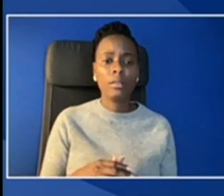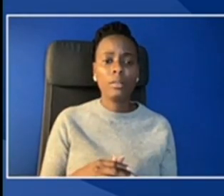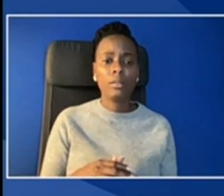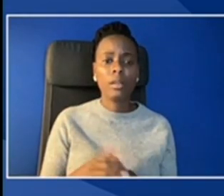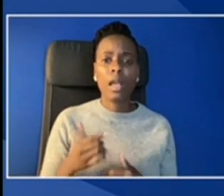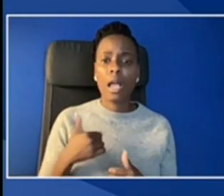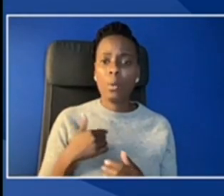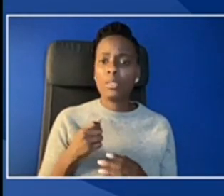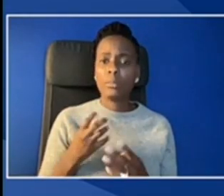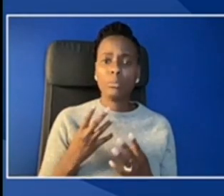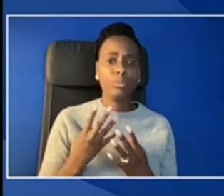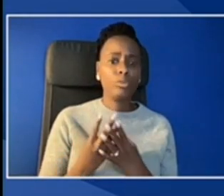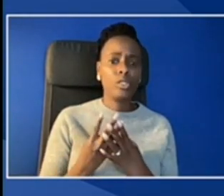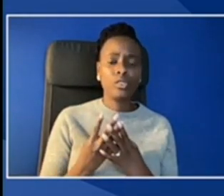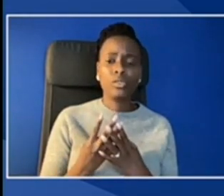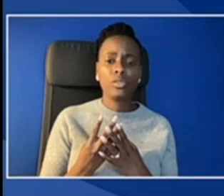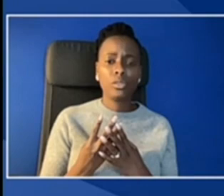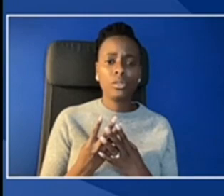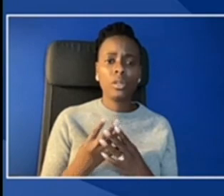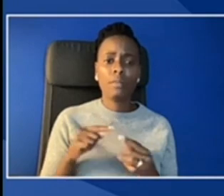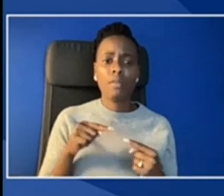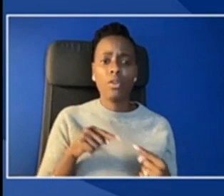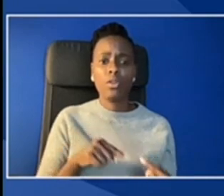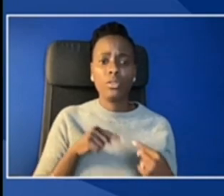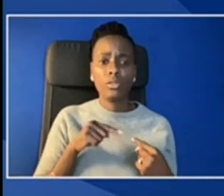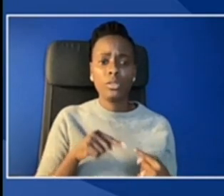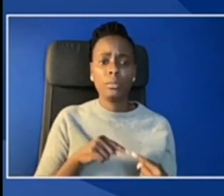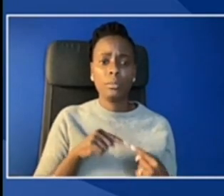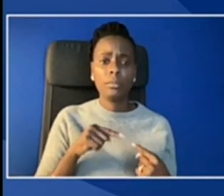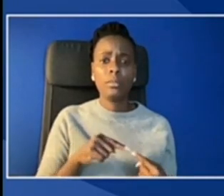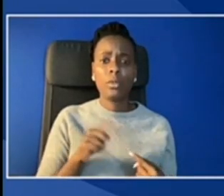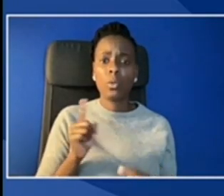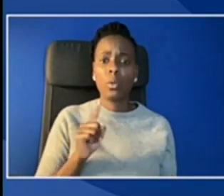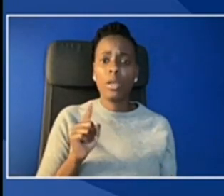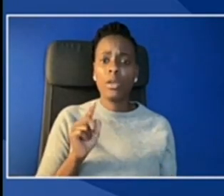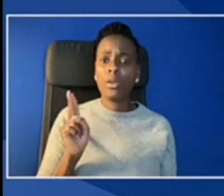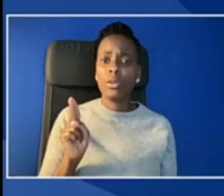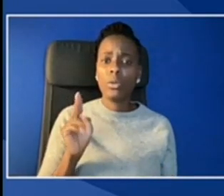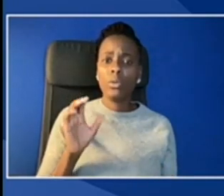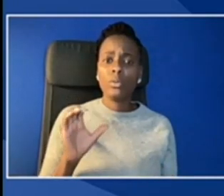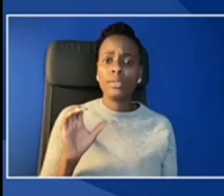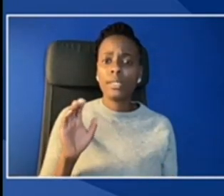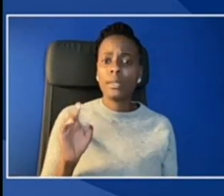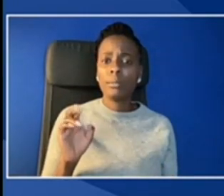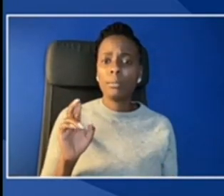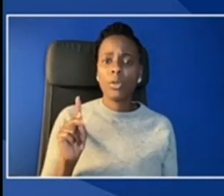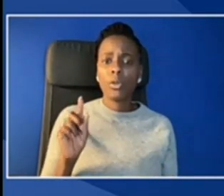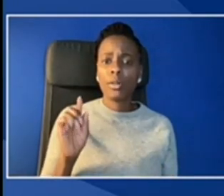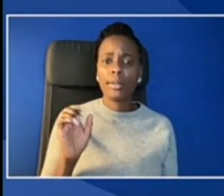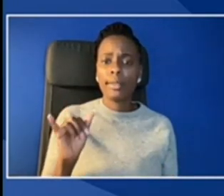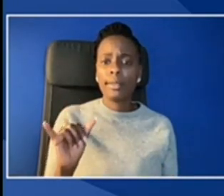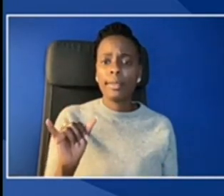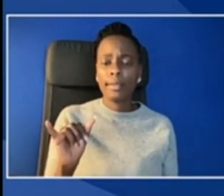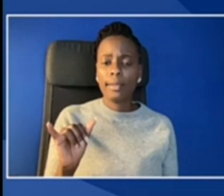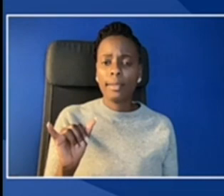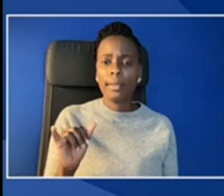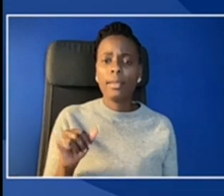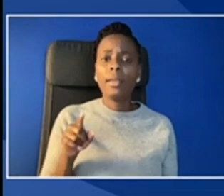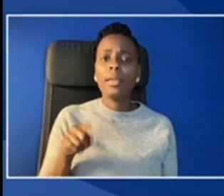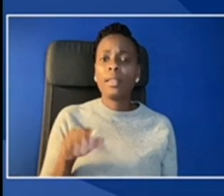of a hardship at UC Berkeley and UC Berkeley put my name on the internet from